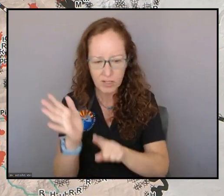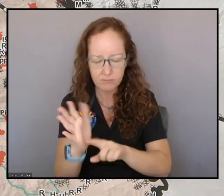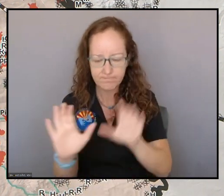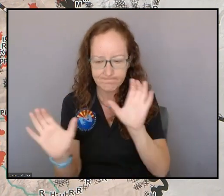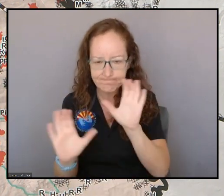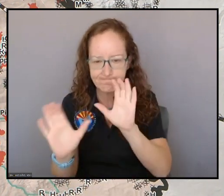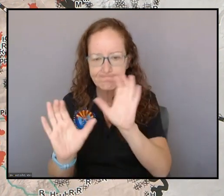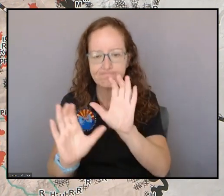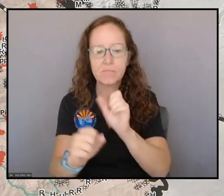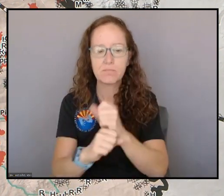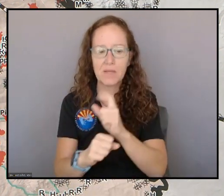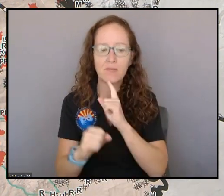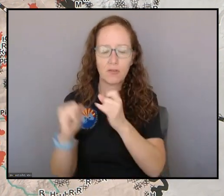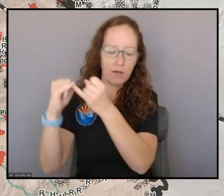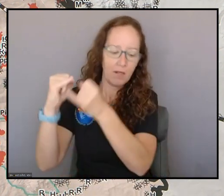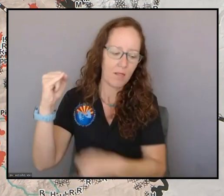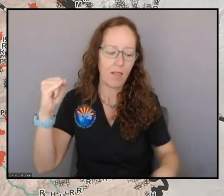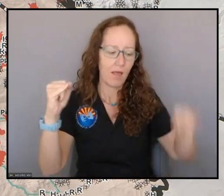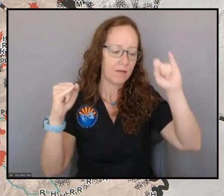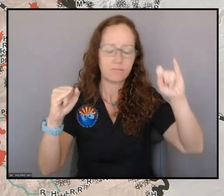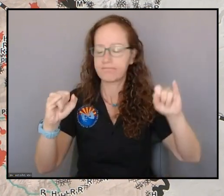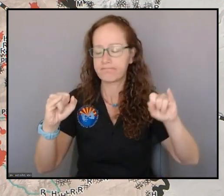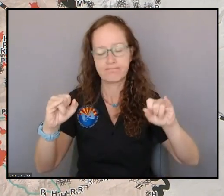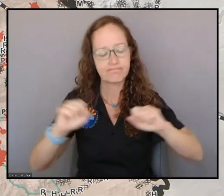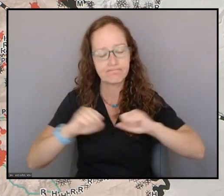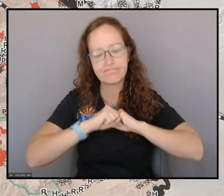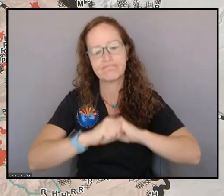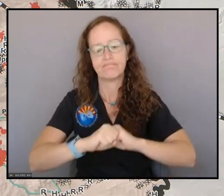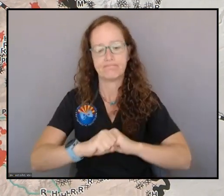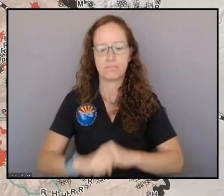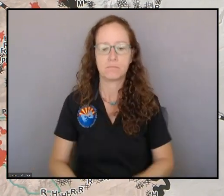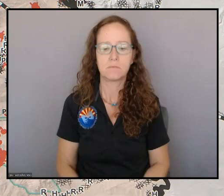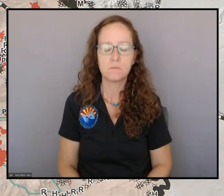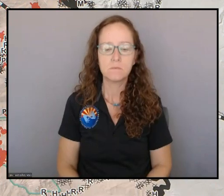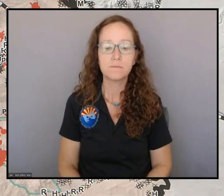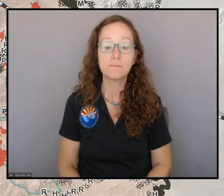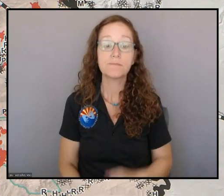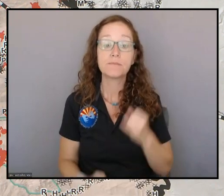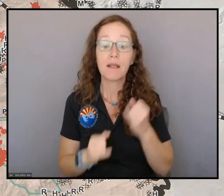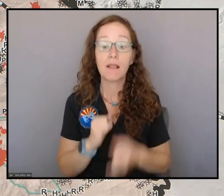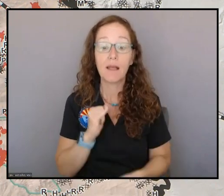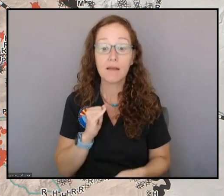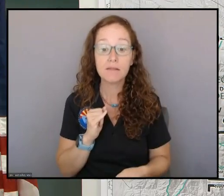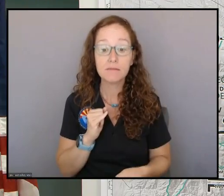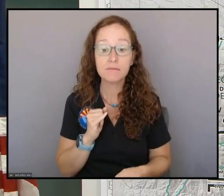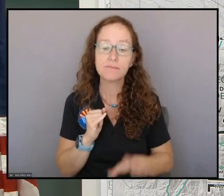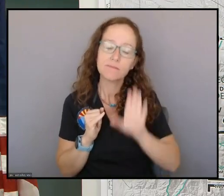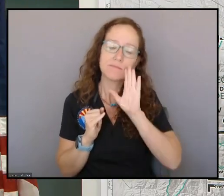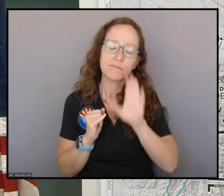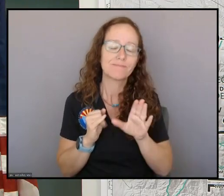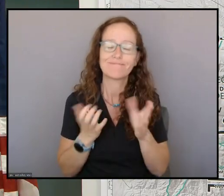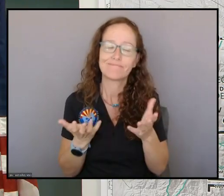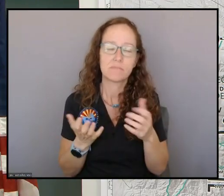secure and held. The the last thing that I know is important, not the last thing but an additional thing that I